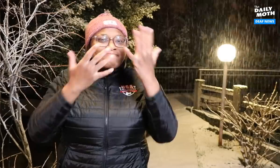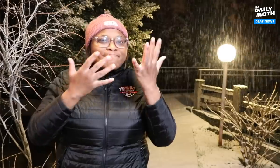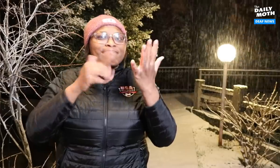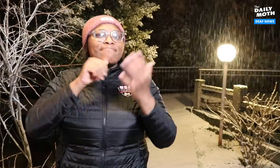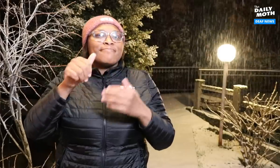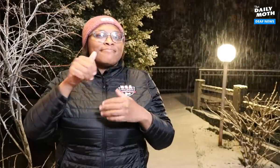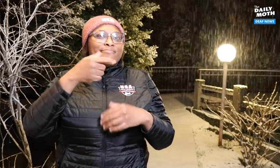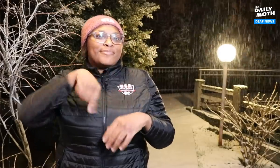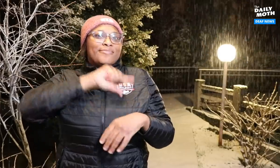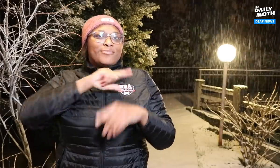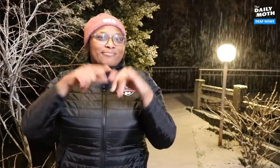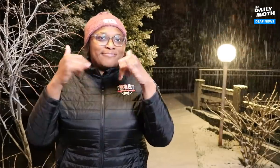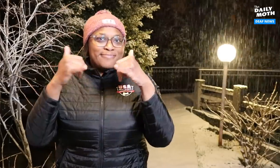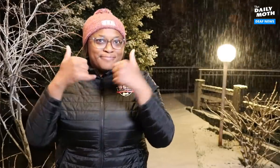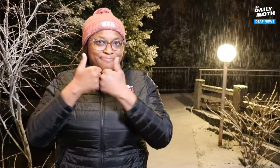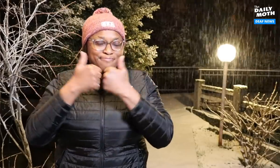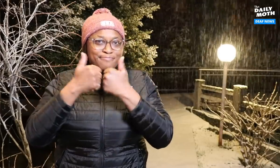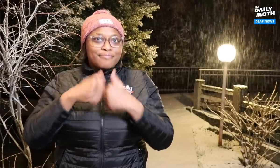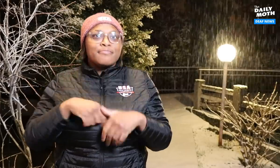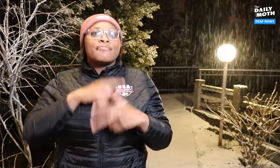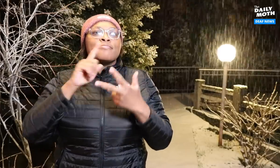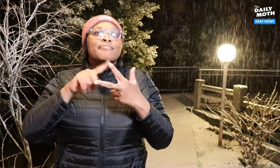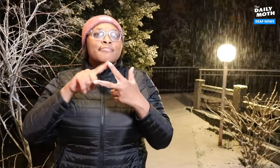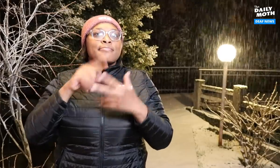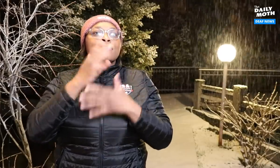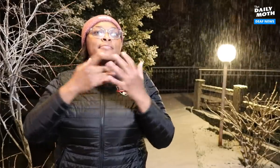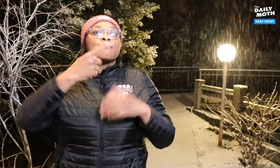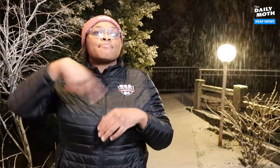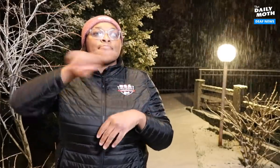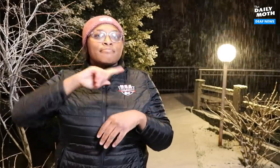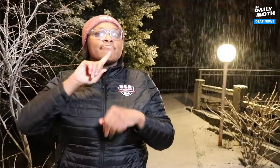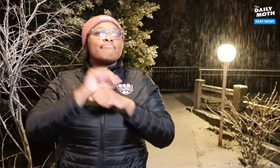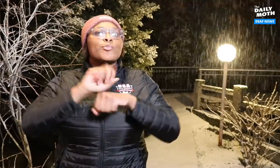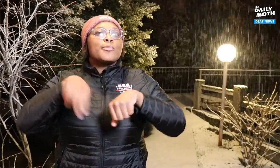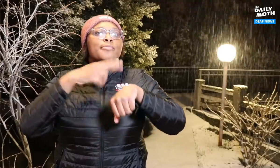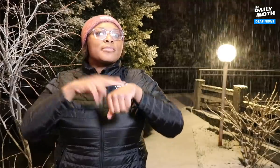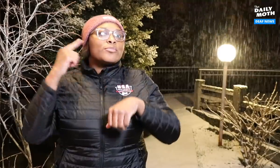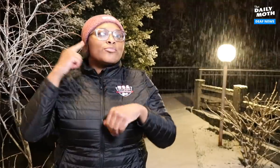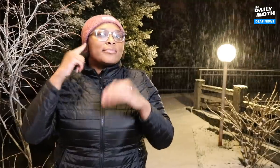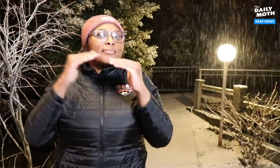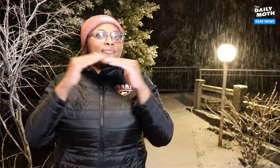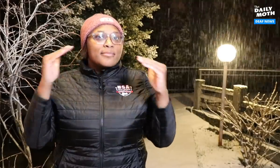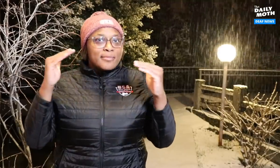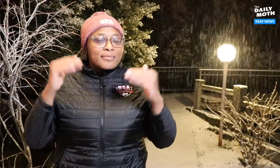but they are not qualified to compete, or some might have normal hearing levels,